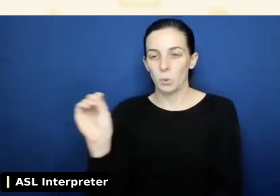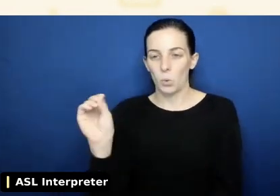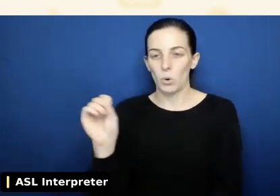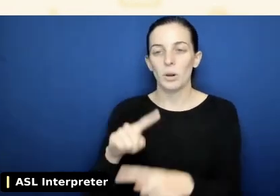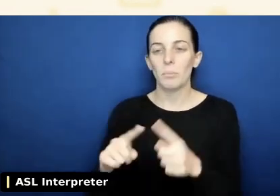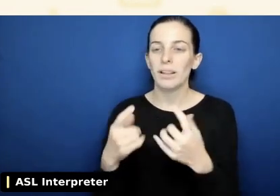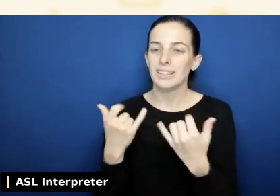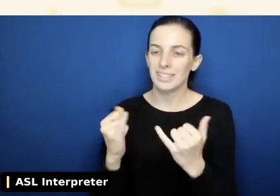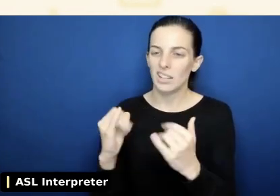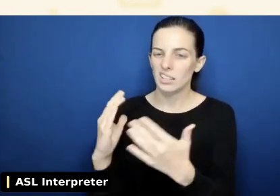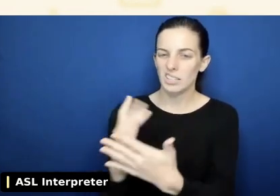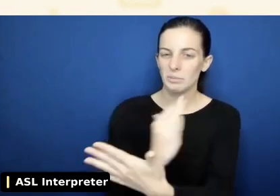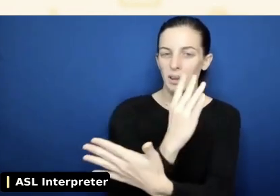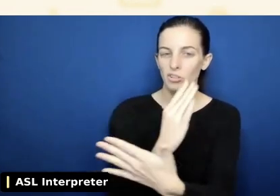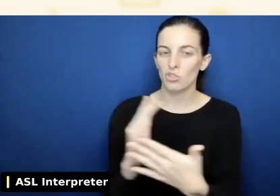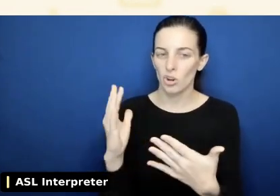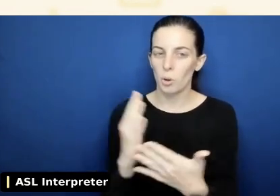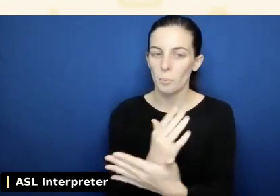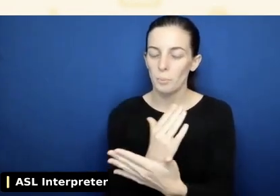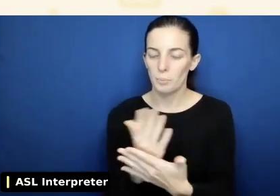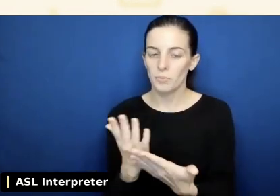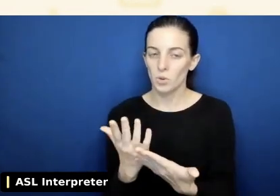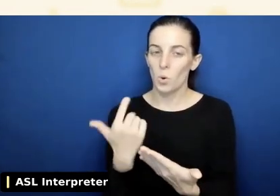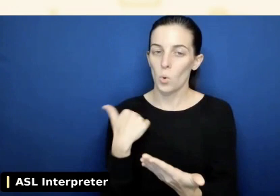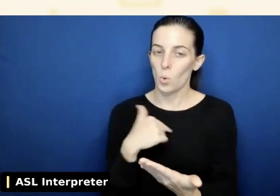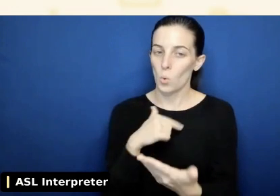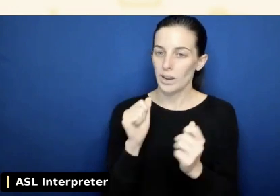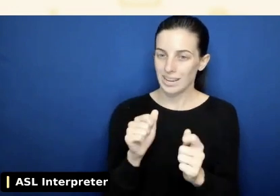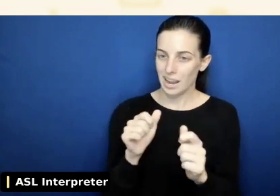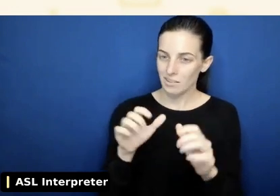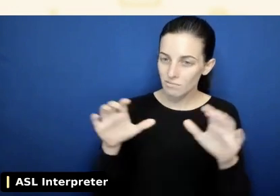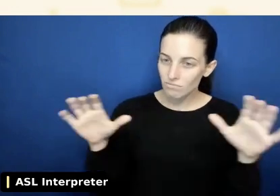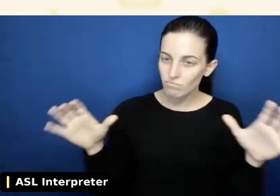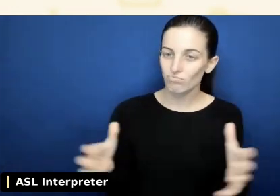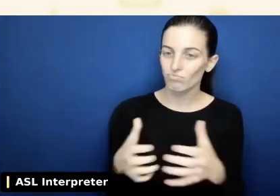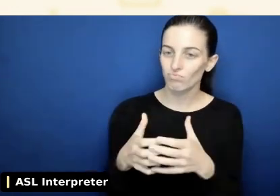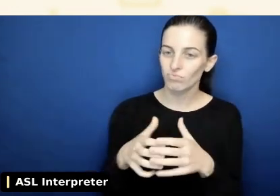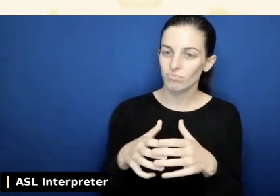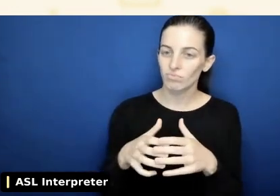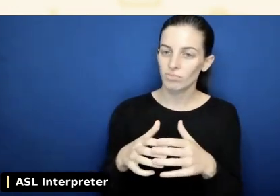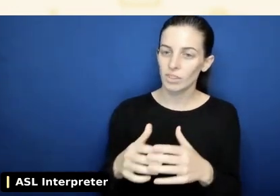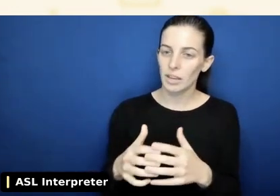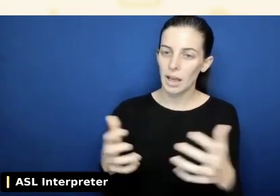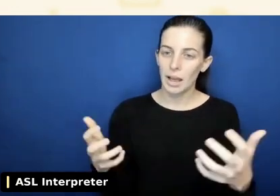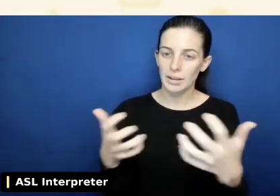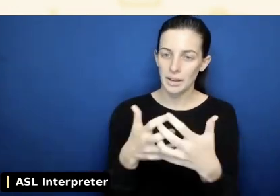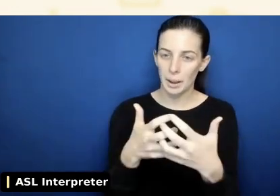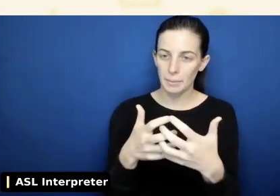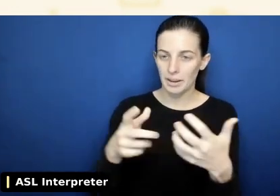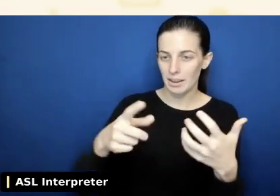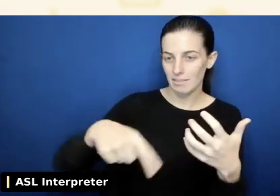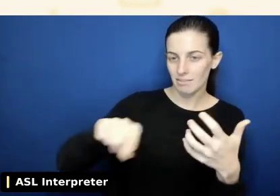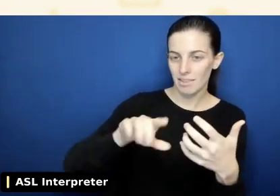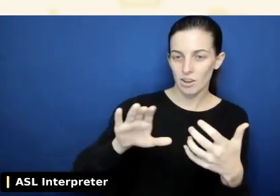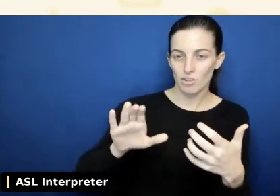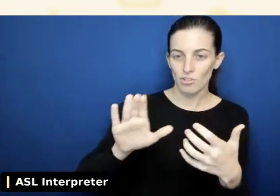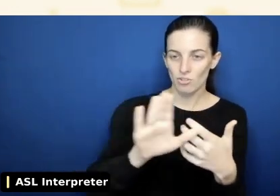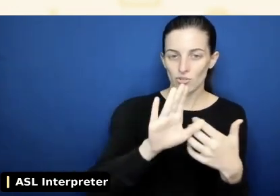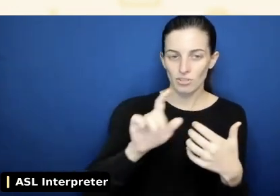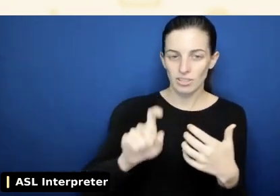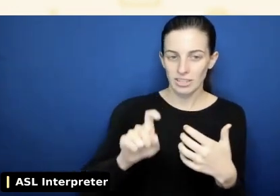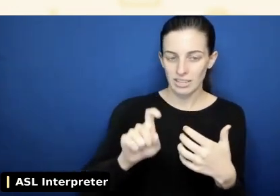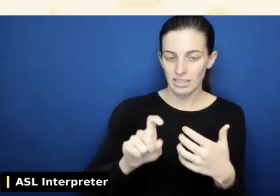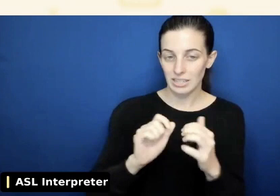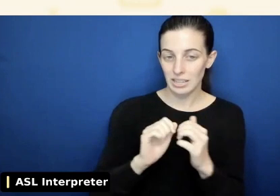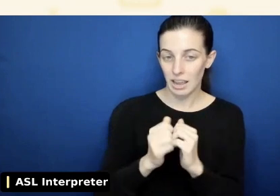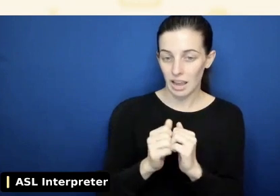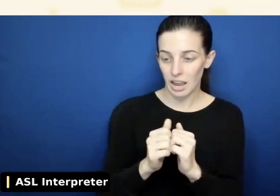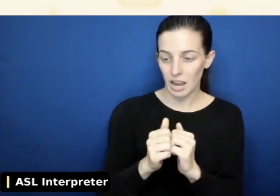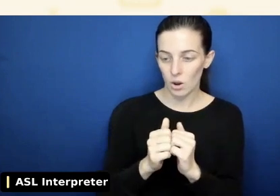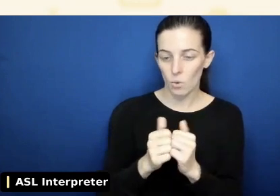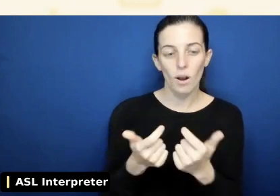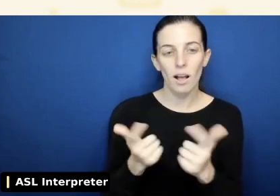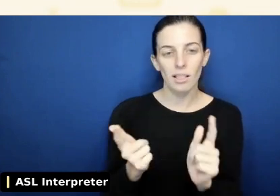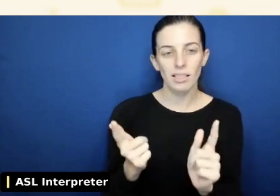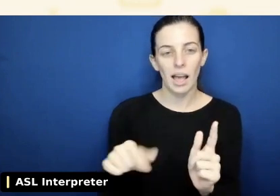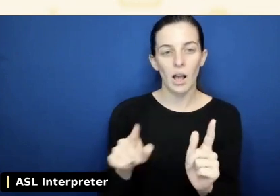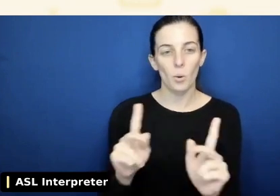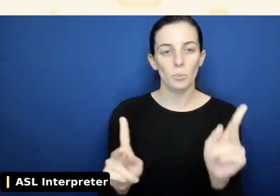And we can, as organizers, ensure that we allow participation via chat